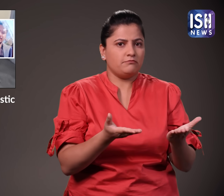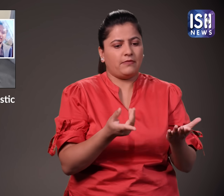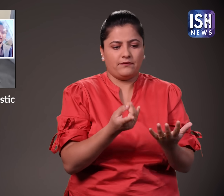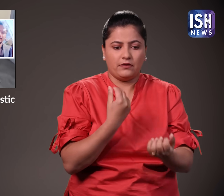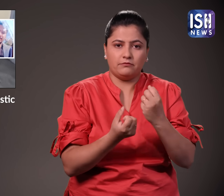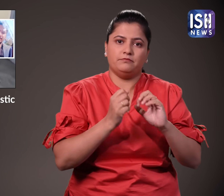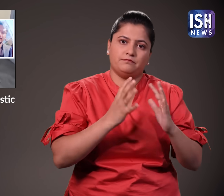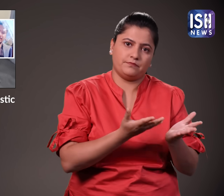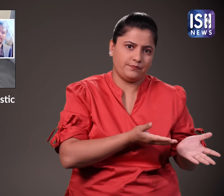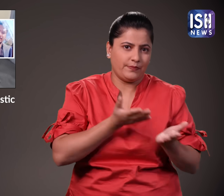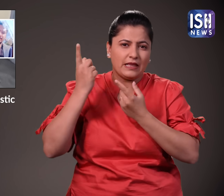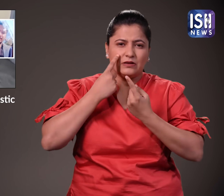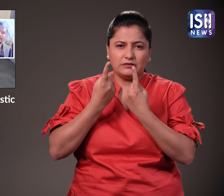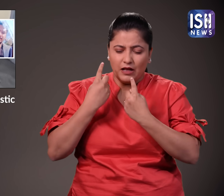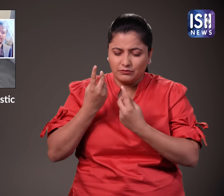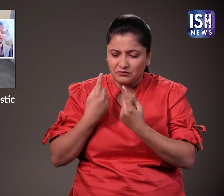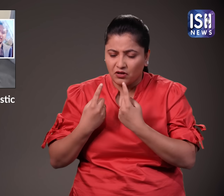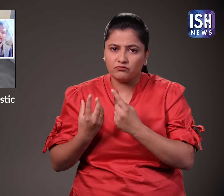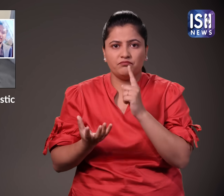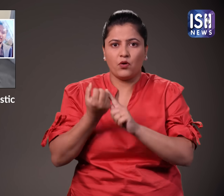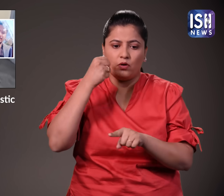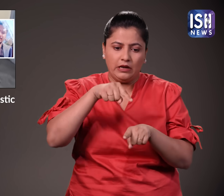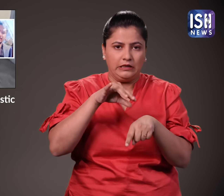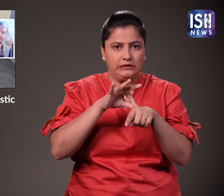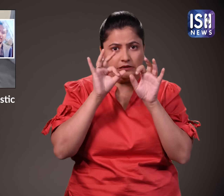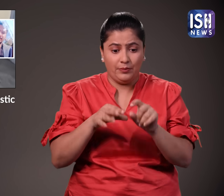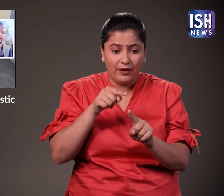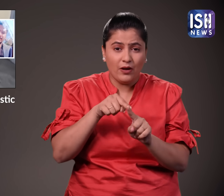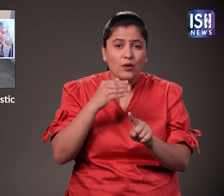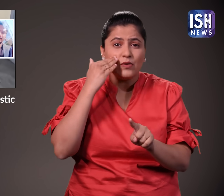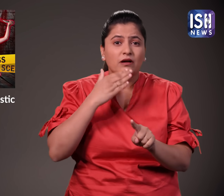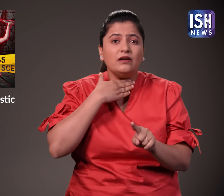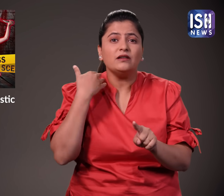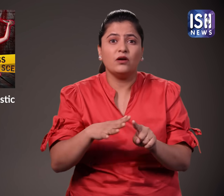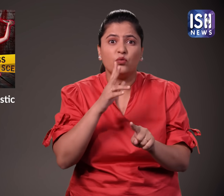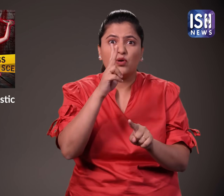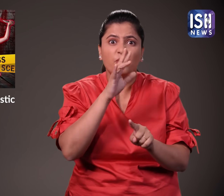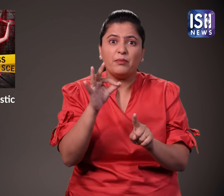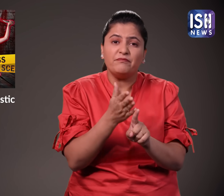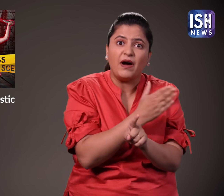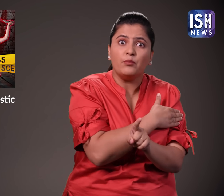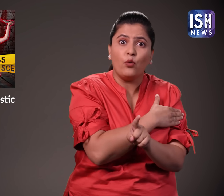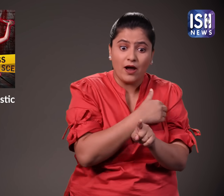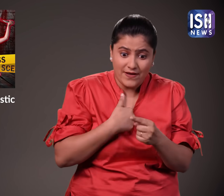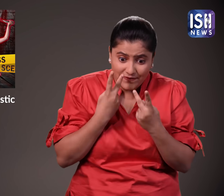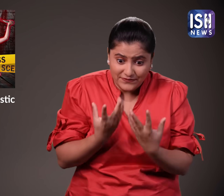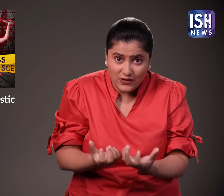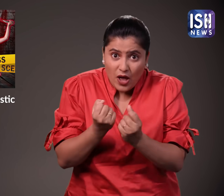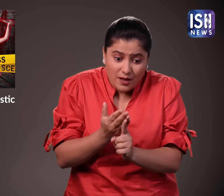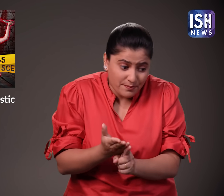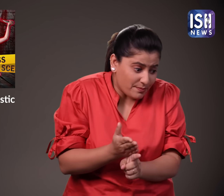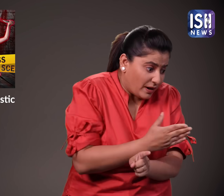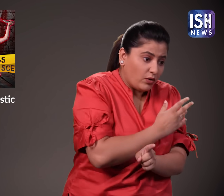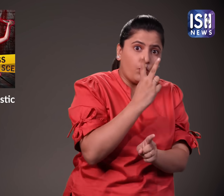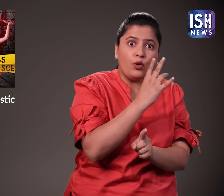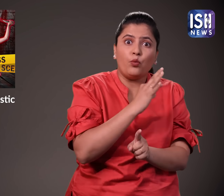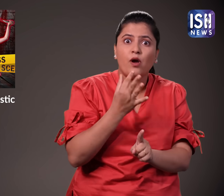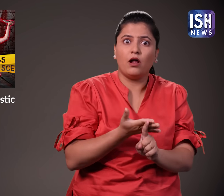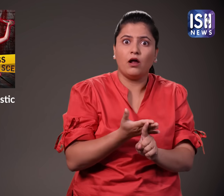The autopsy report confirmed it was Saurabh and that he was murdered two weeks ago.